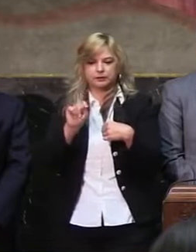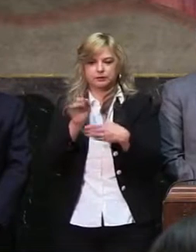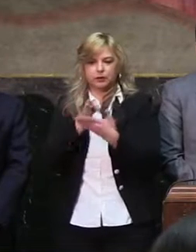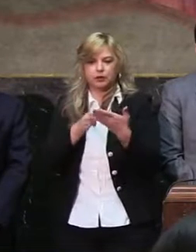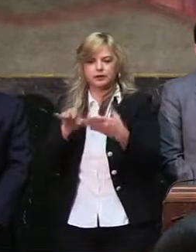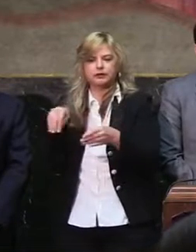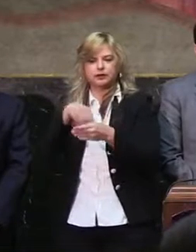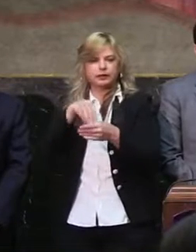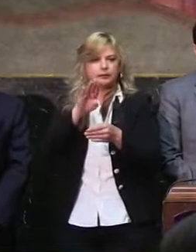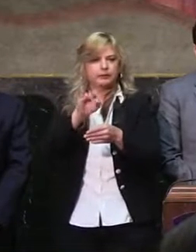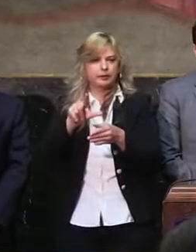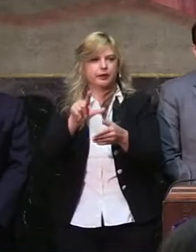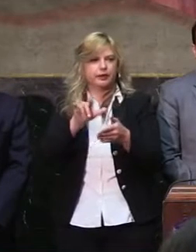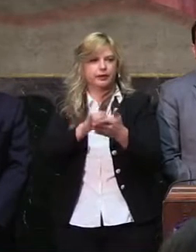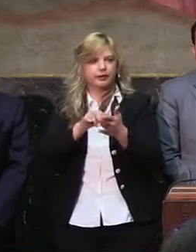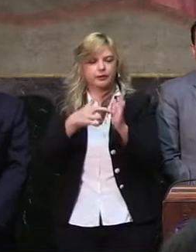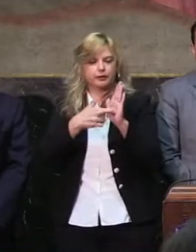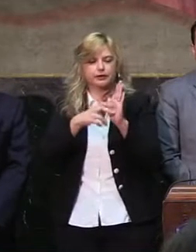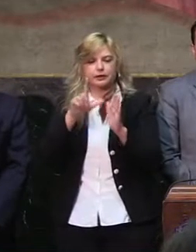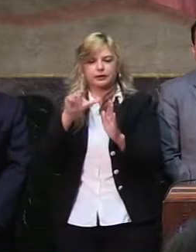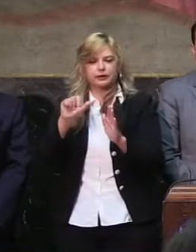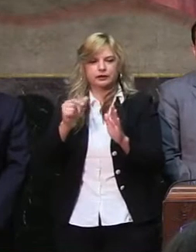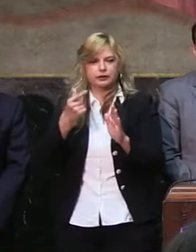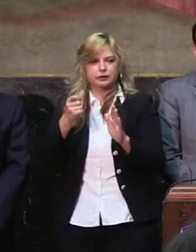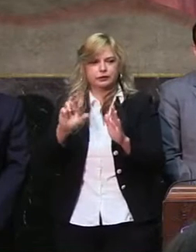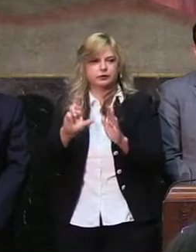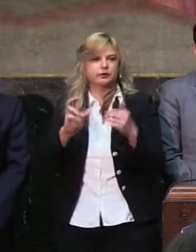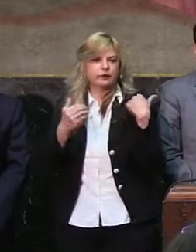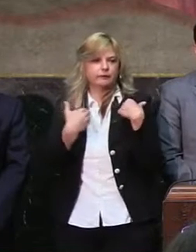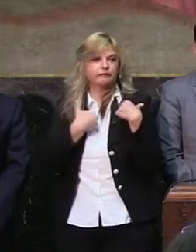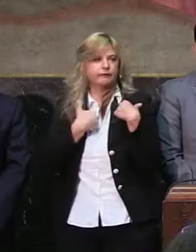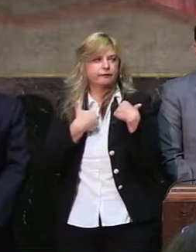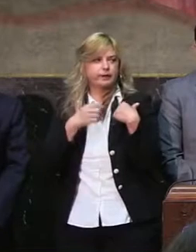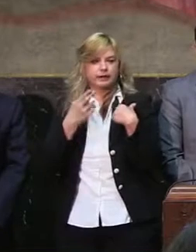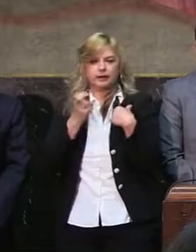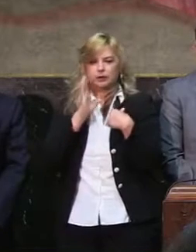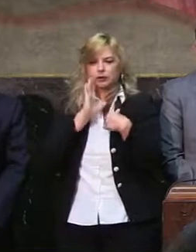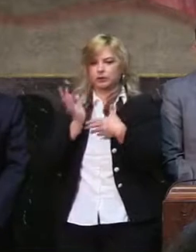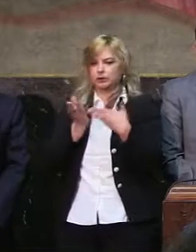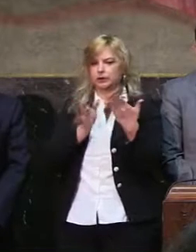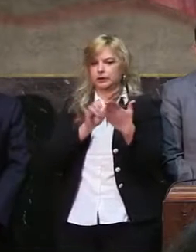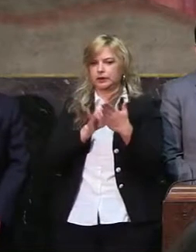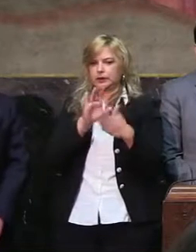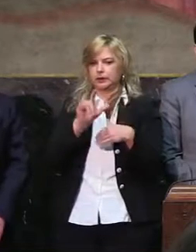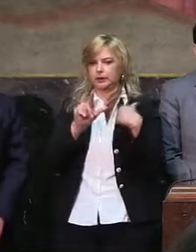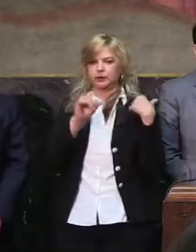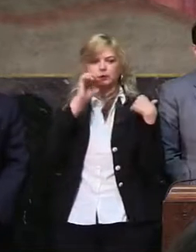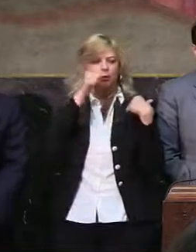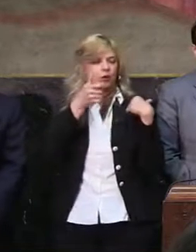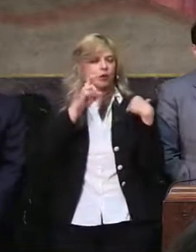that representative [name] has and he will be presenting that bill tomorrow, thursday